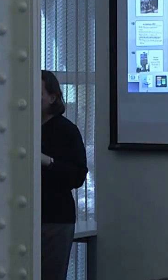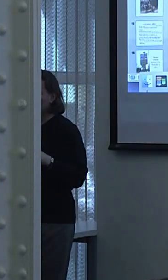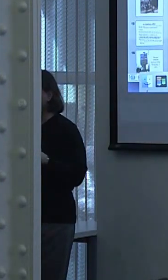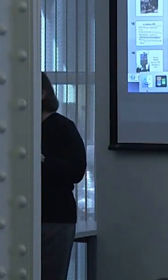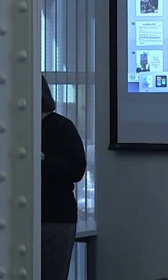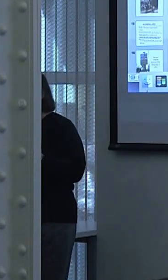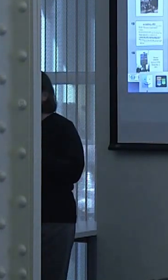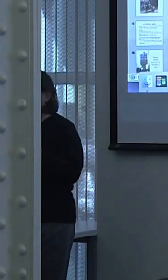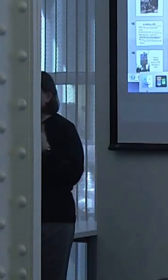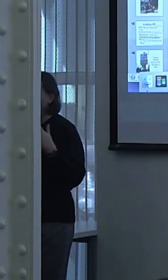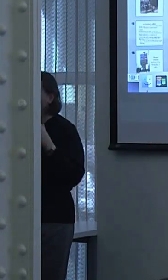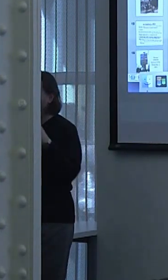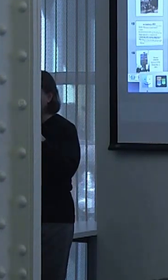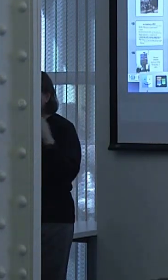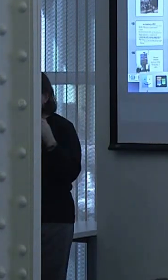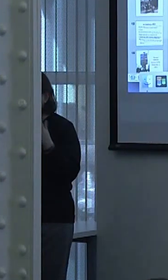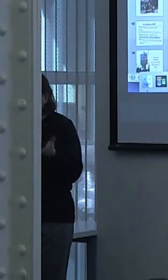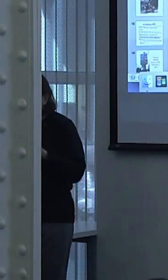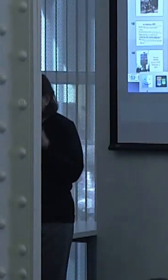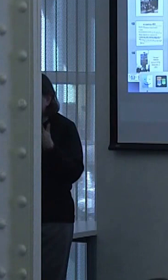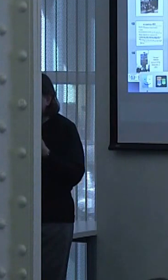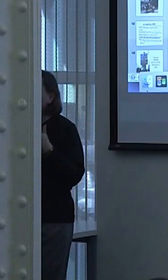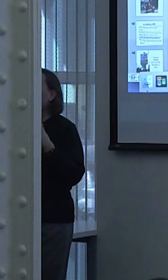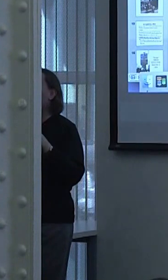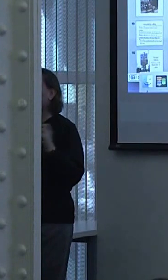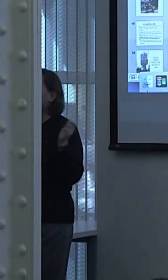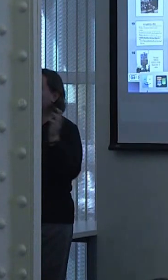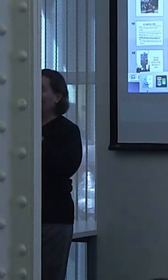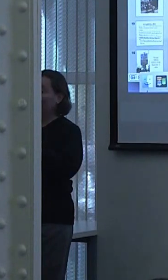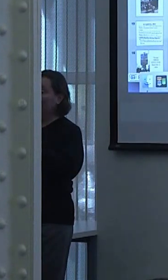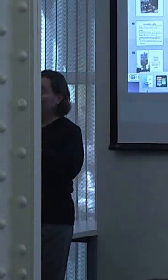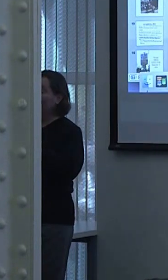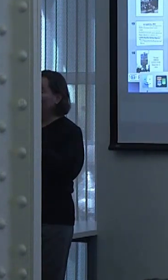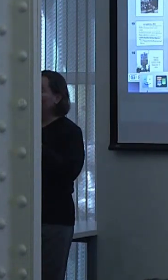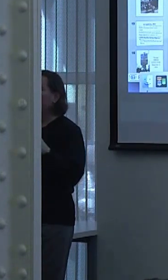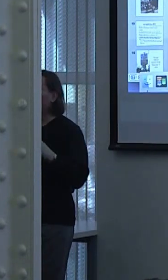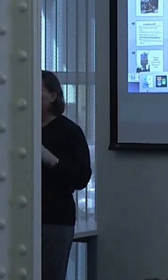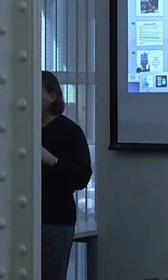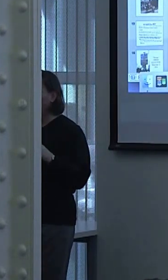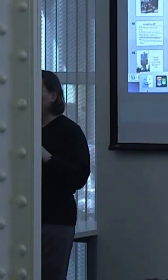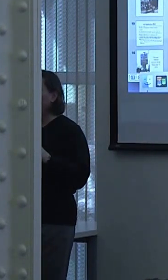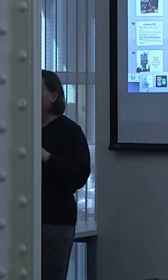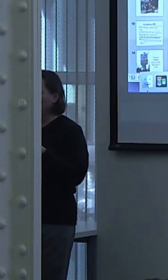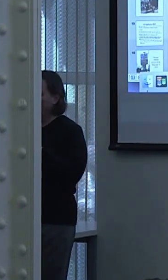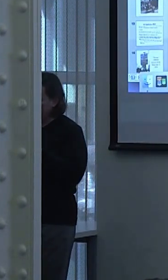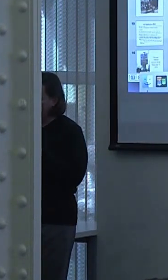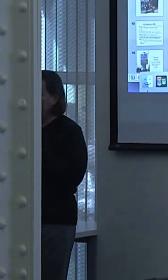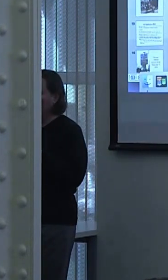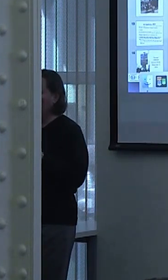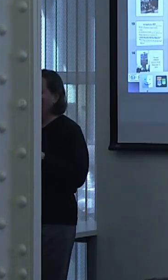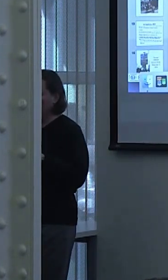was what we put on and it was put together by women of color in Tucson who grew up poor